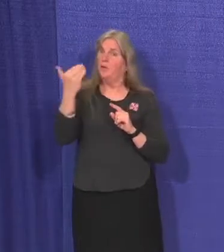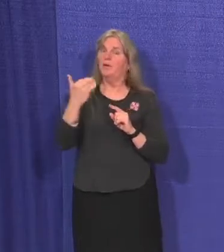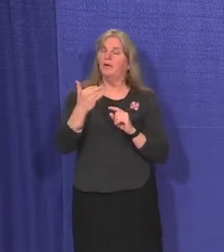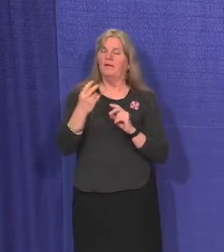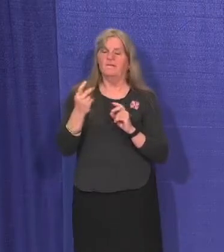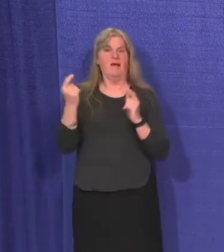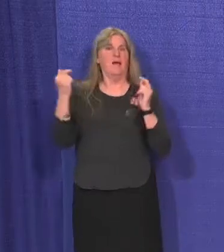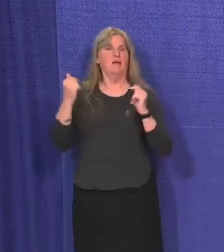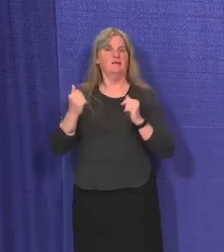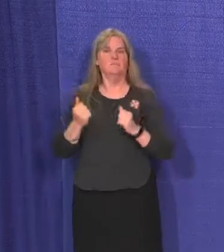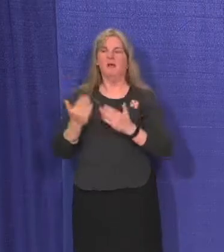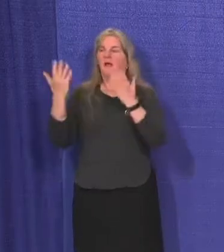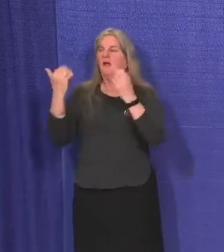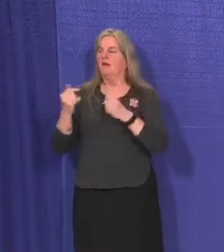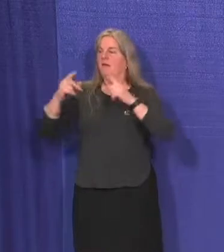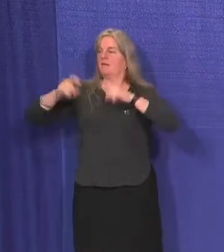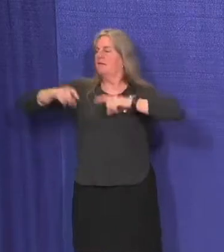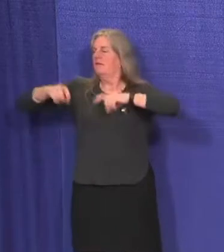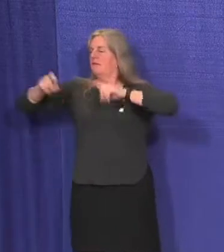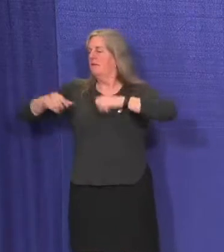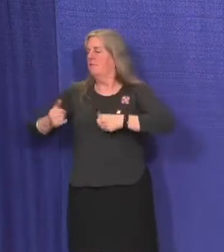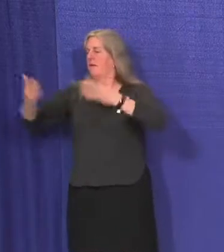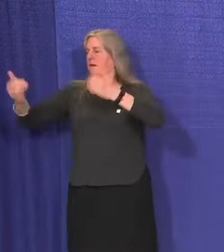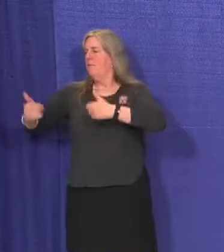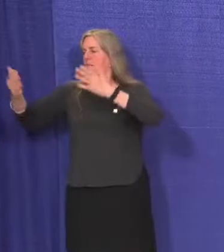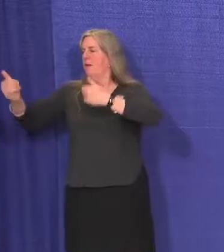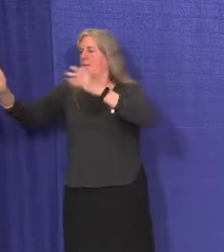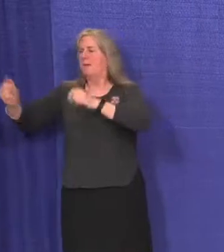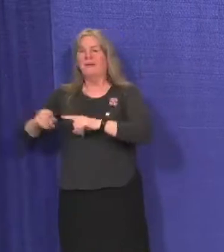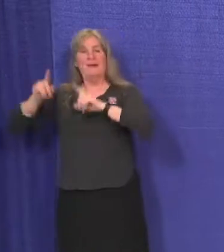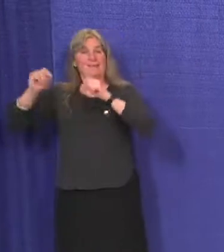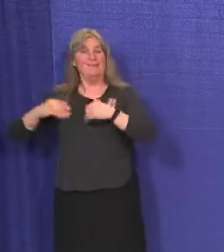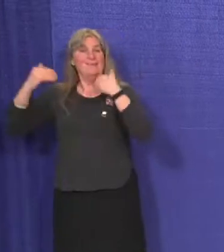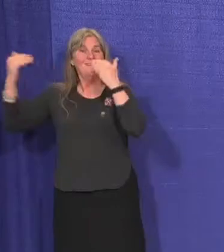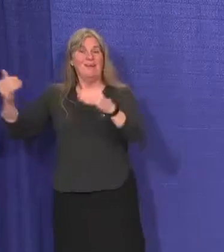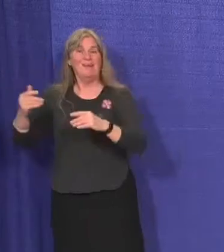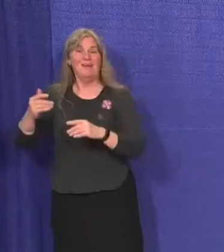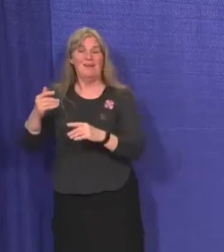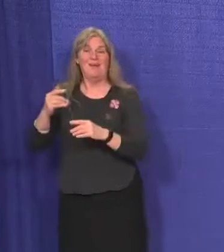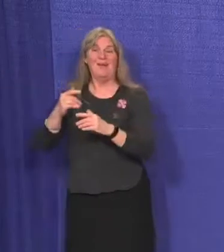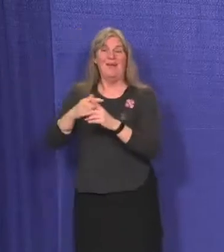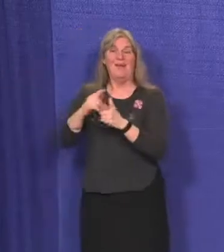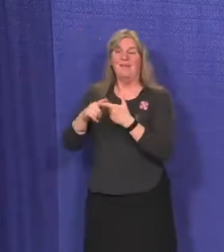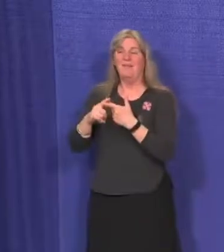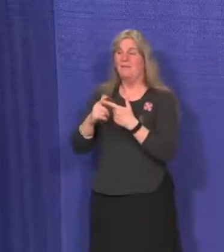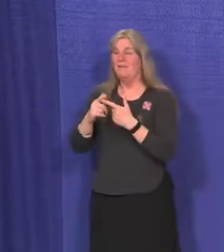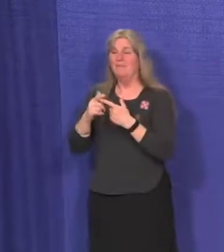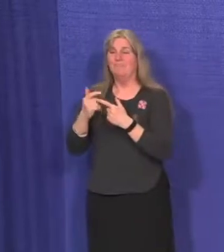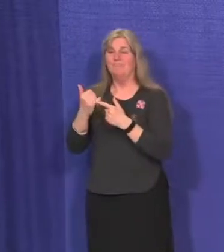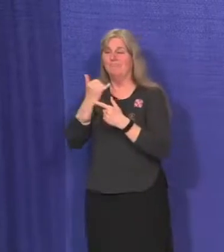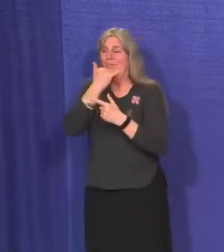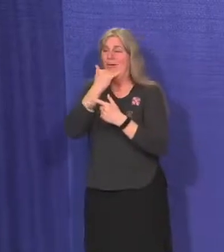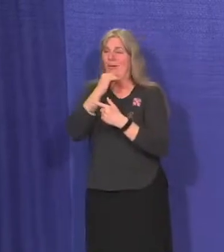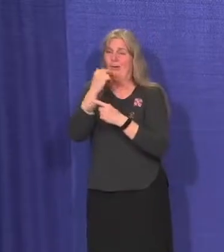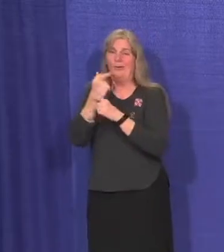with a lot of quality control increasing it.